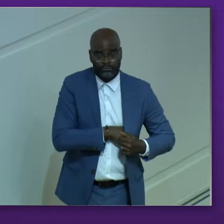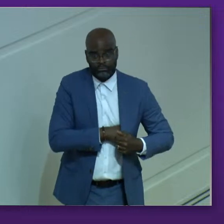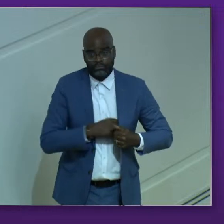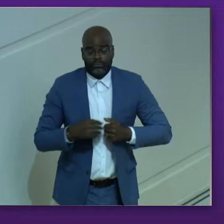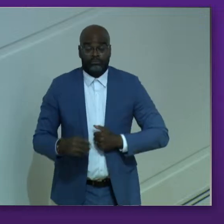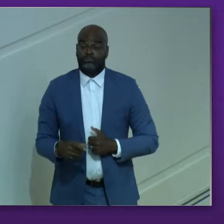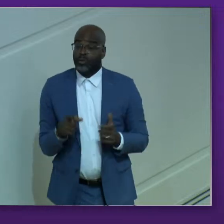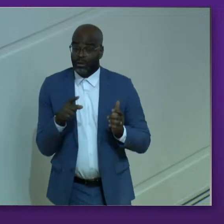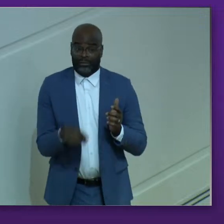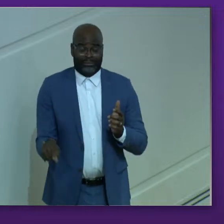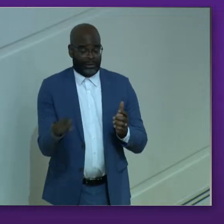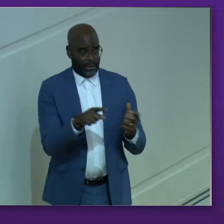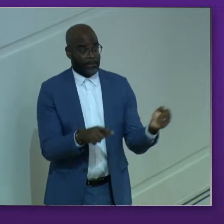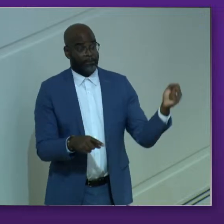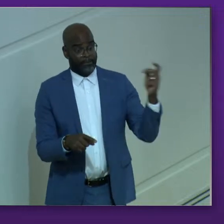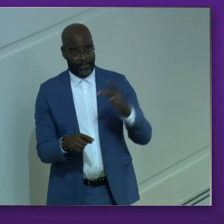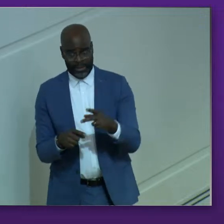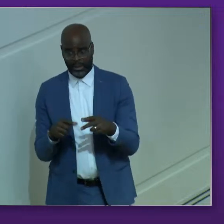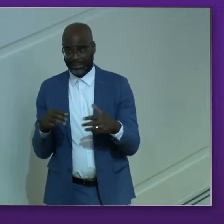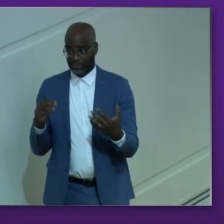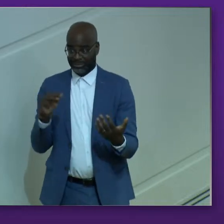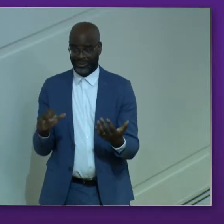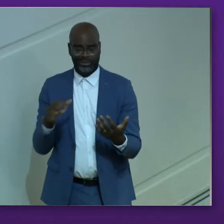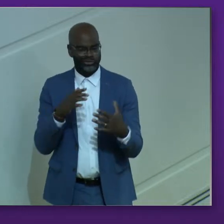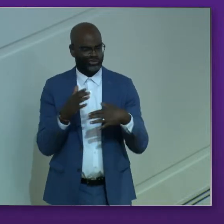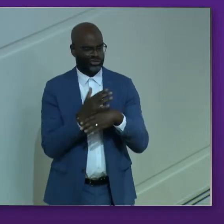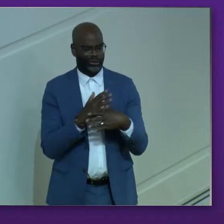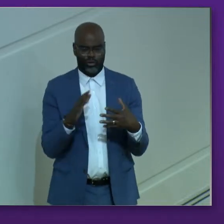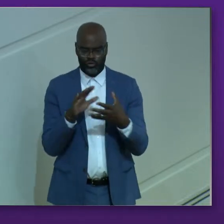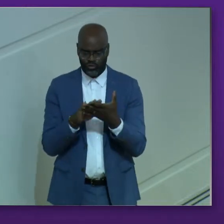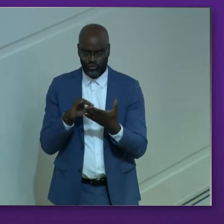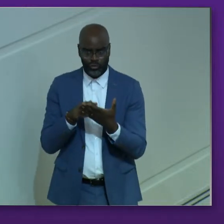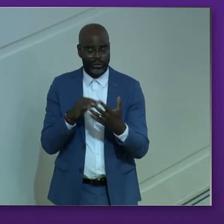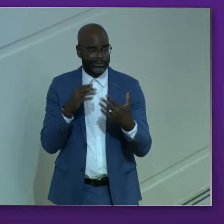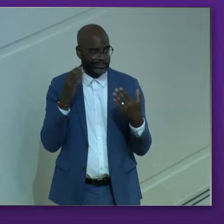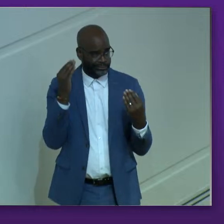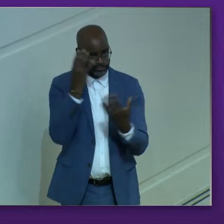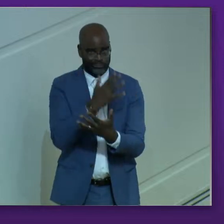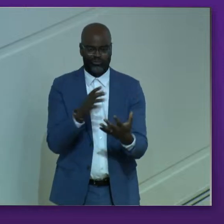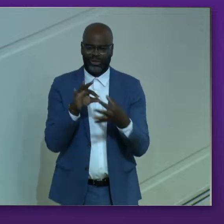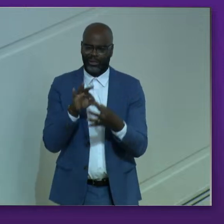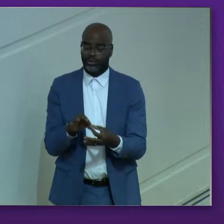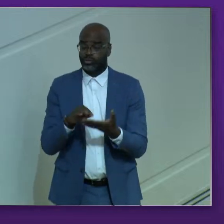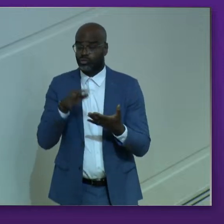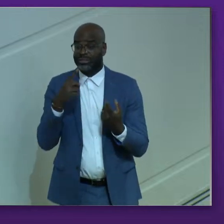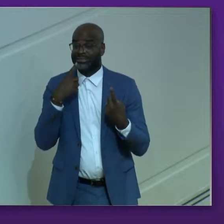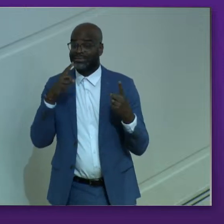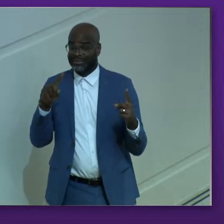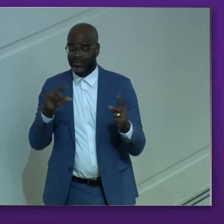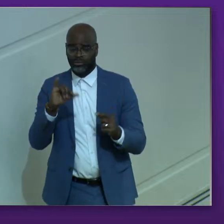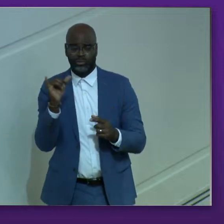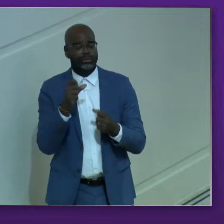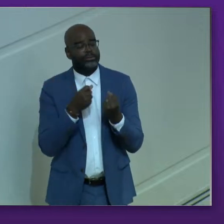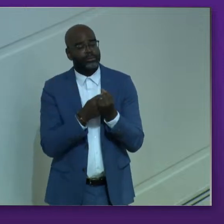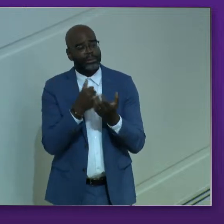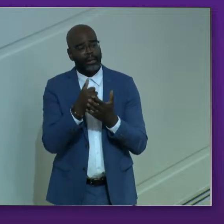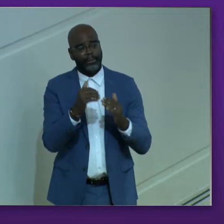TALENT AND LEADERSHIP POSITIONS AT HISPANIC SERVING INSTITUTIONS. LET'S GIVE THEM A ROUND OF APPLAUSE.